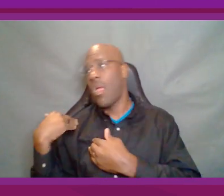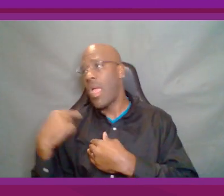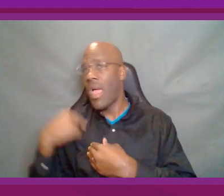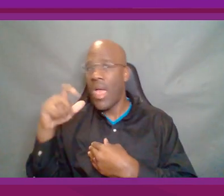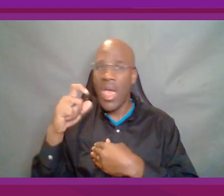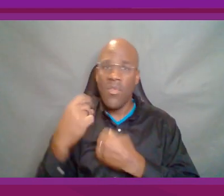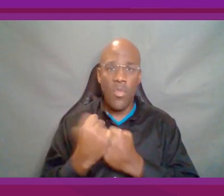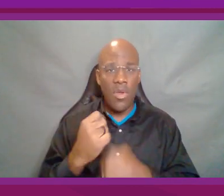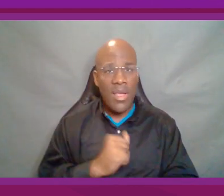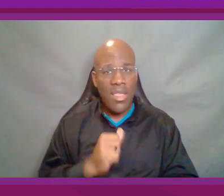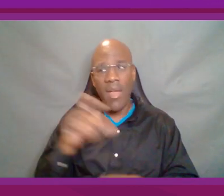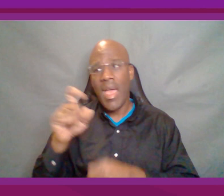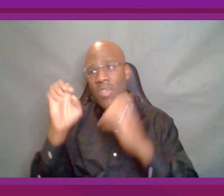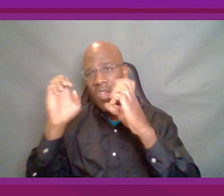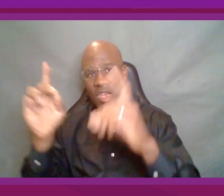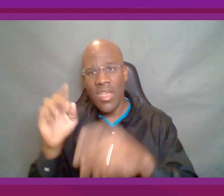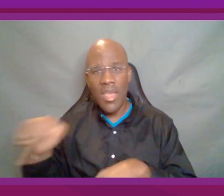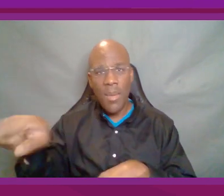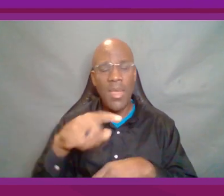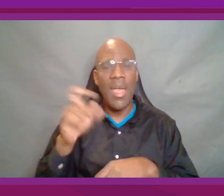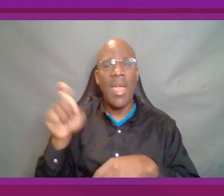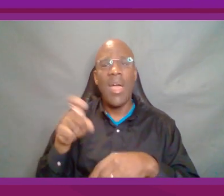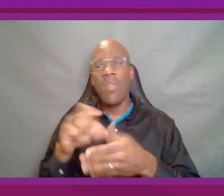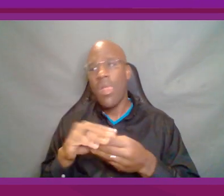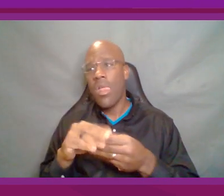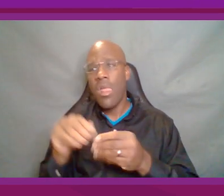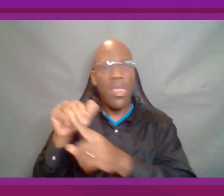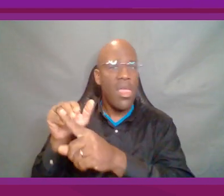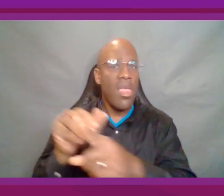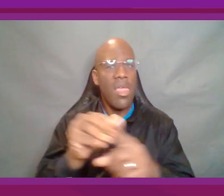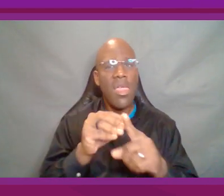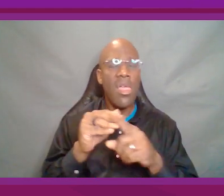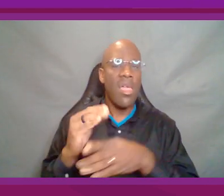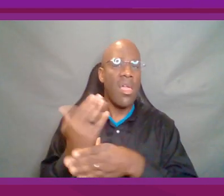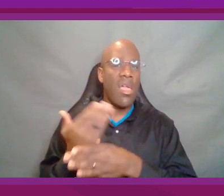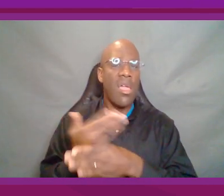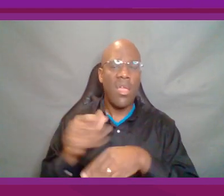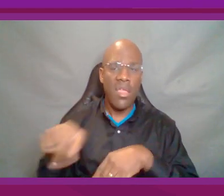to advocate and educate and create awareness, versus meeting them halfway and say here are